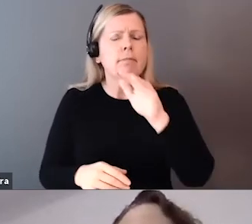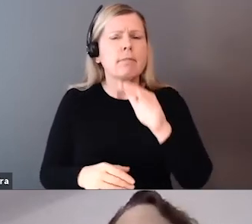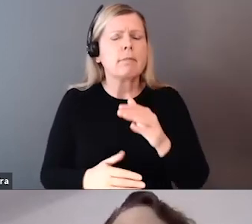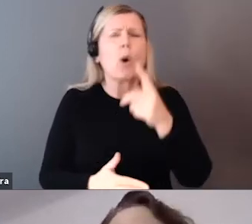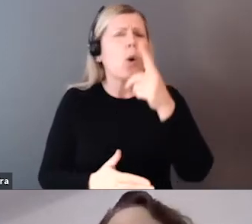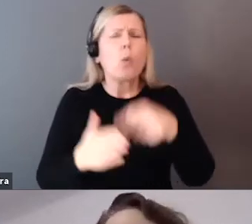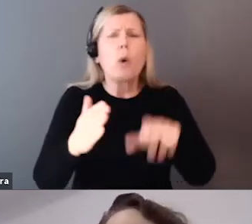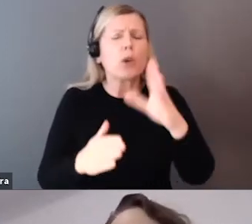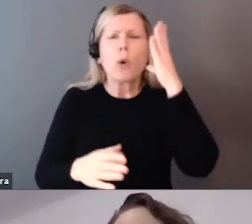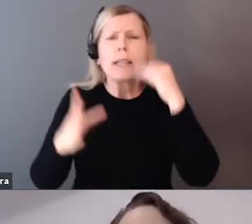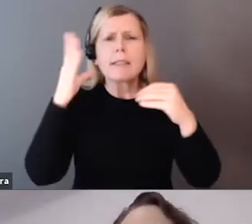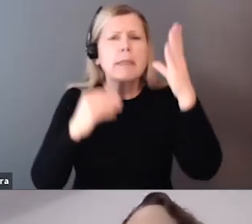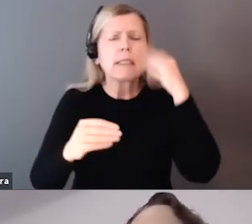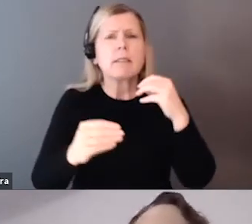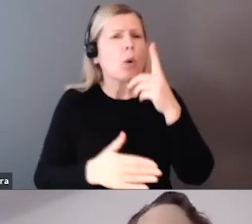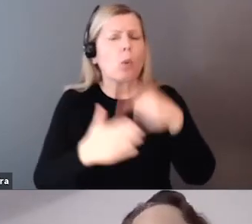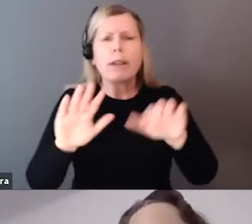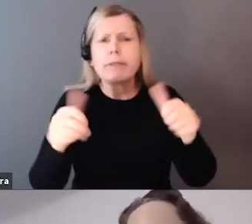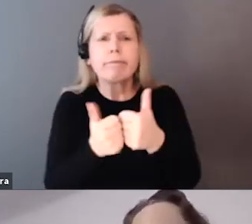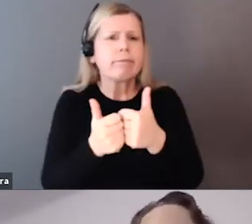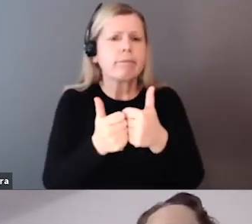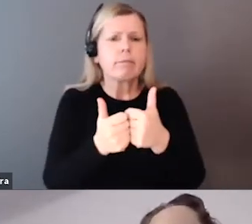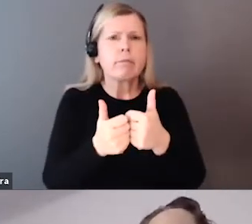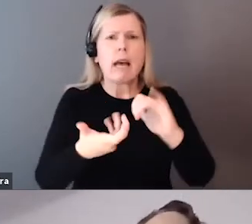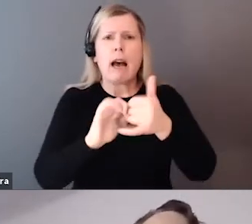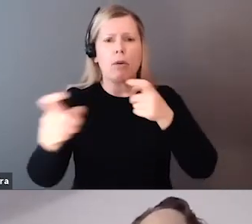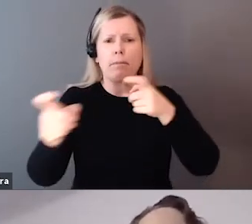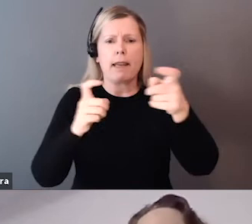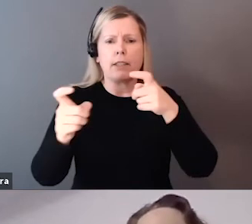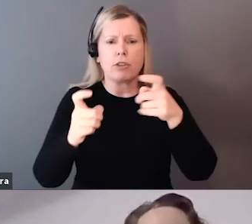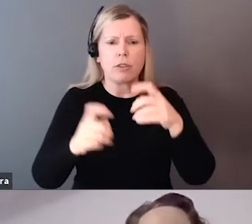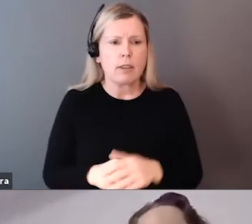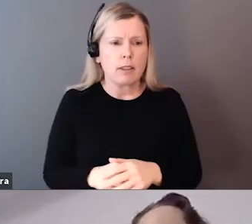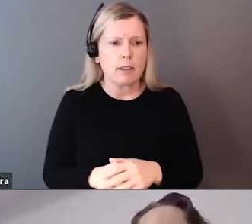what problems are you encountering and how do you manage it? So, the guide is based on their sort of